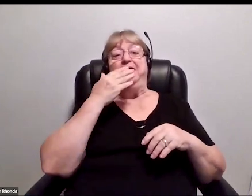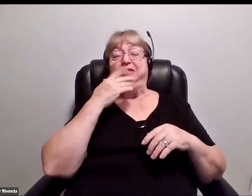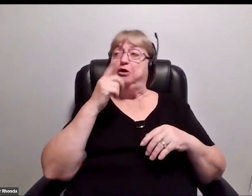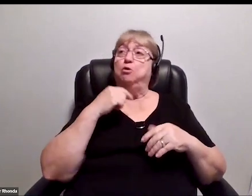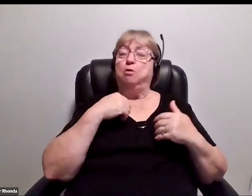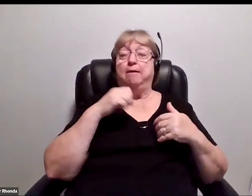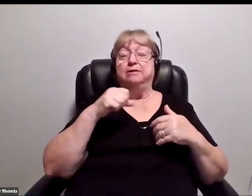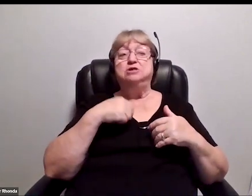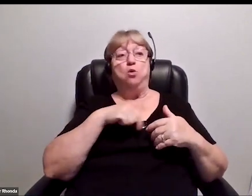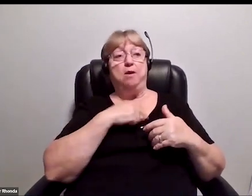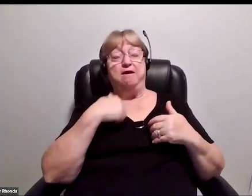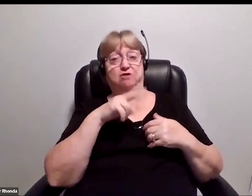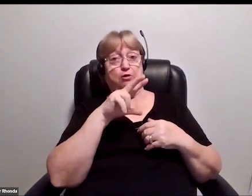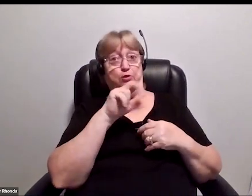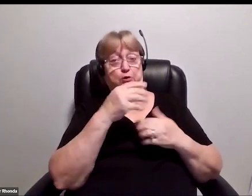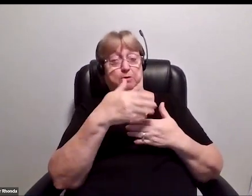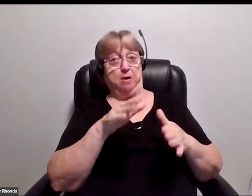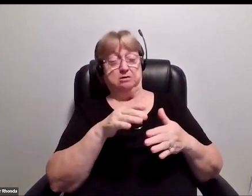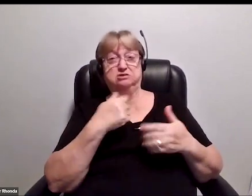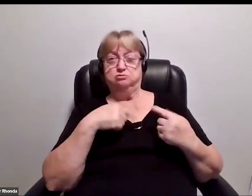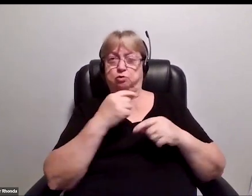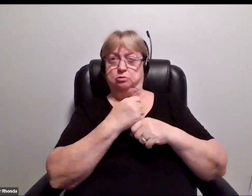that we are trying to create, and you can calculate it, 8 times 30.